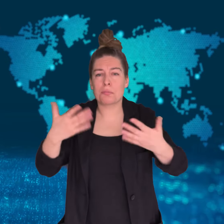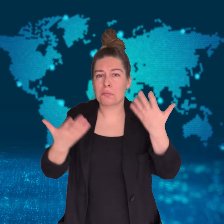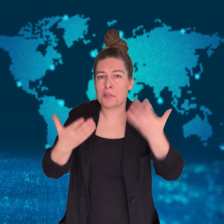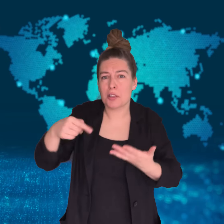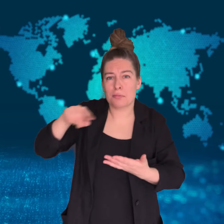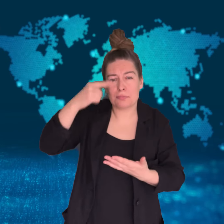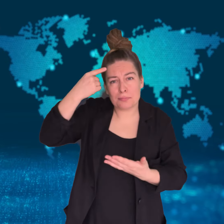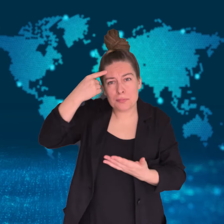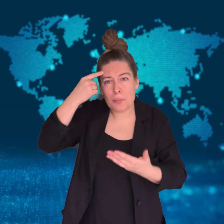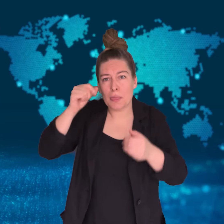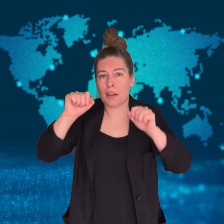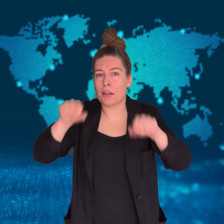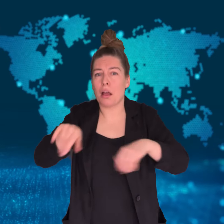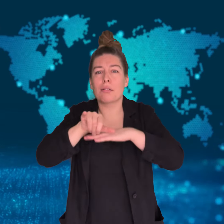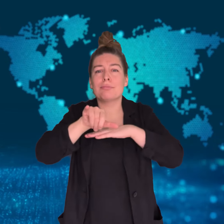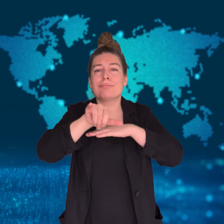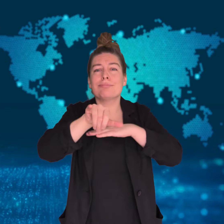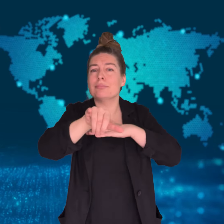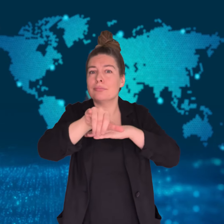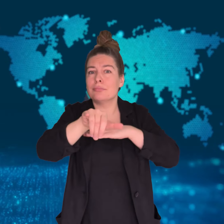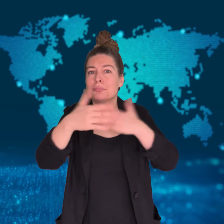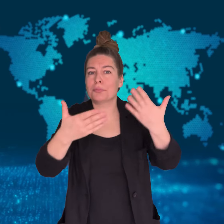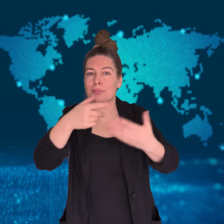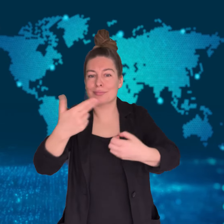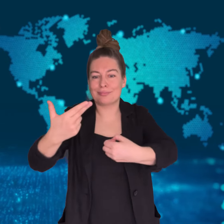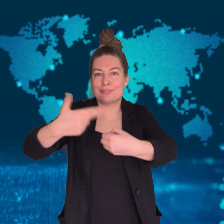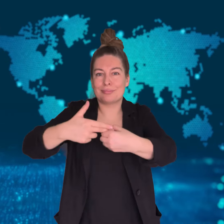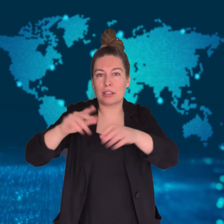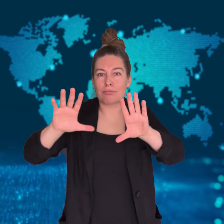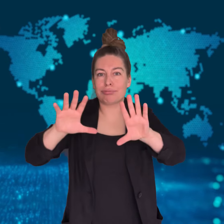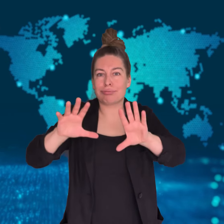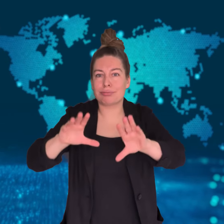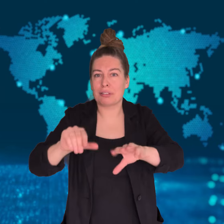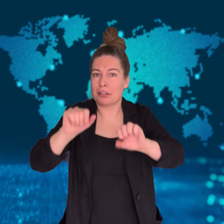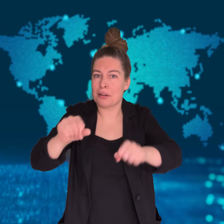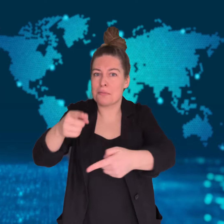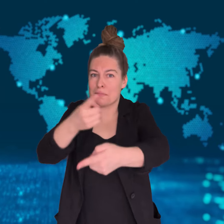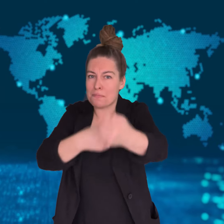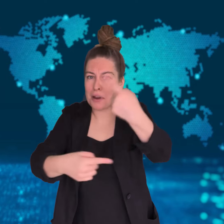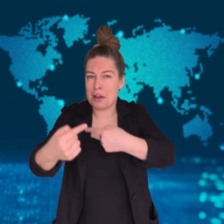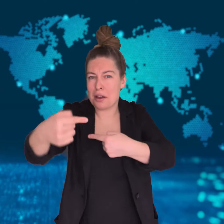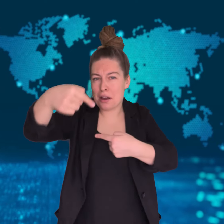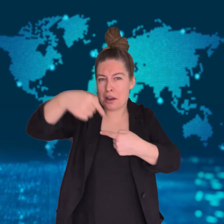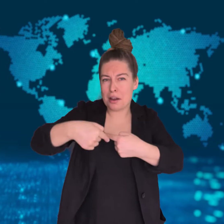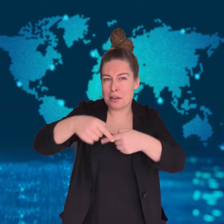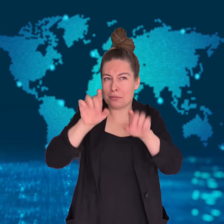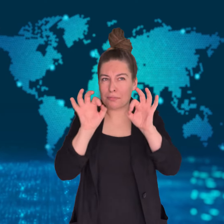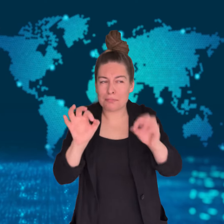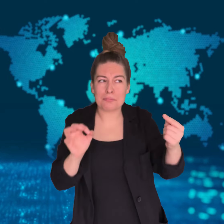Satellite data appeared to indicate it may have turned around